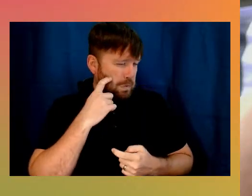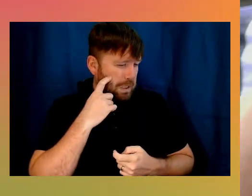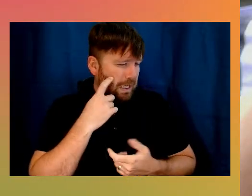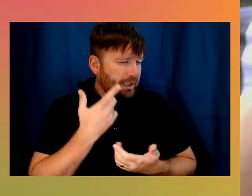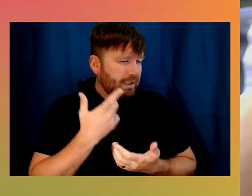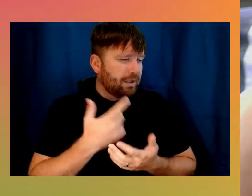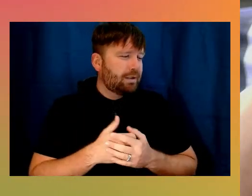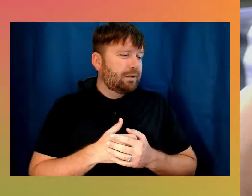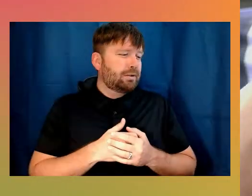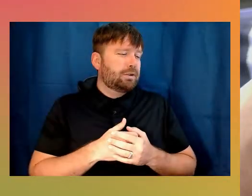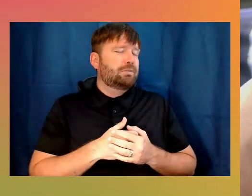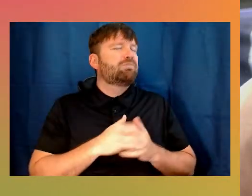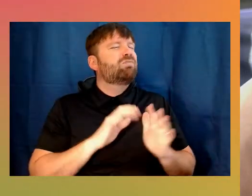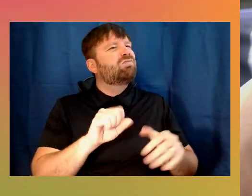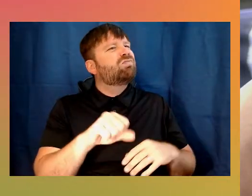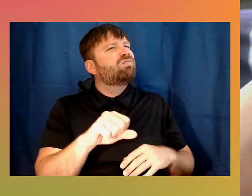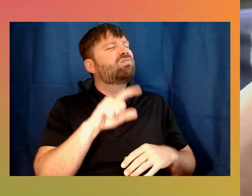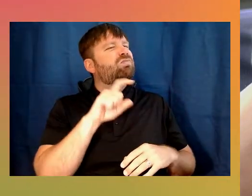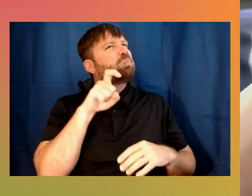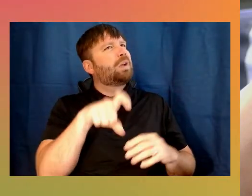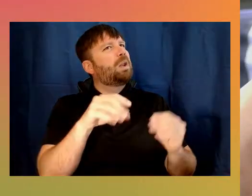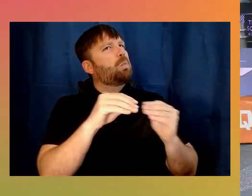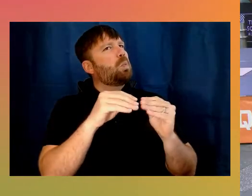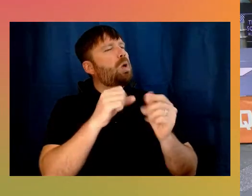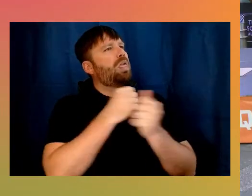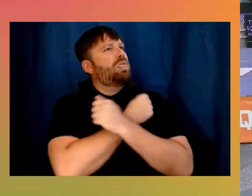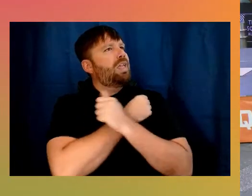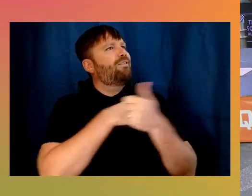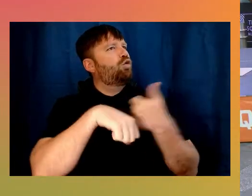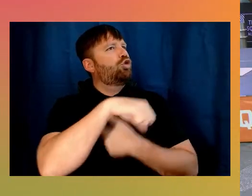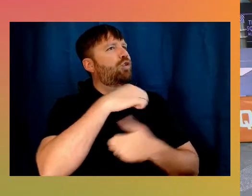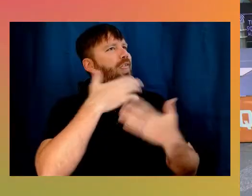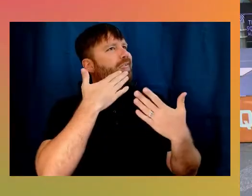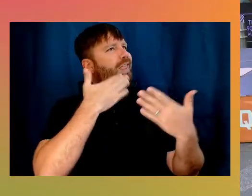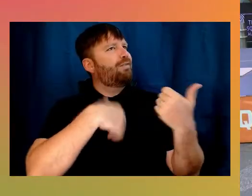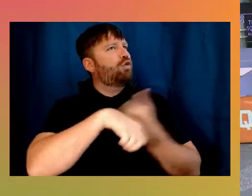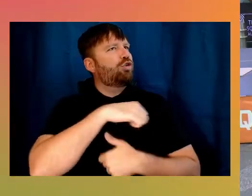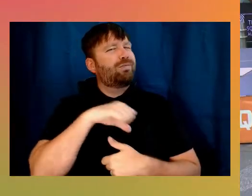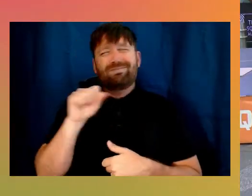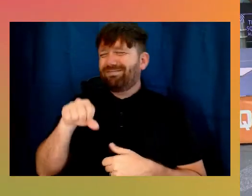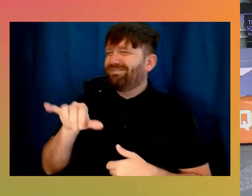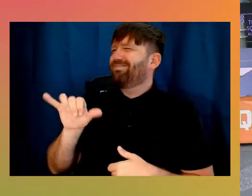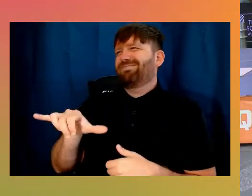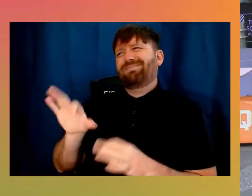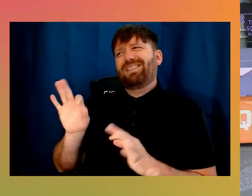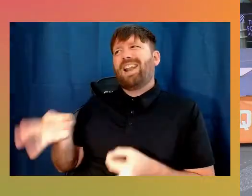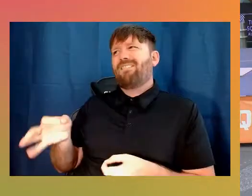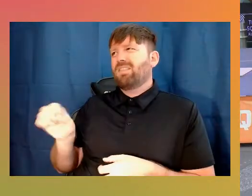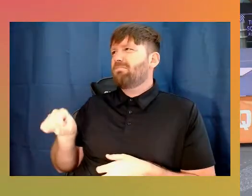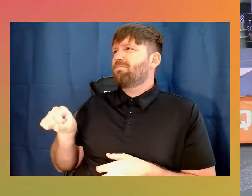AND MORE LOVE FOR EACH OTHER. I'M GOING TO CRY. YEAH. WE NEED MORE GRATITUDE AND MORE LOVE FOR EACH OTHER.